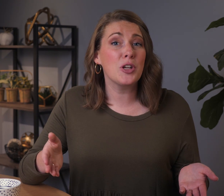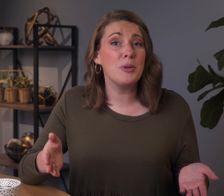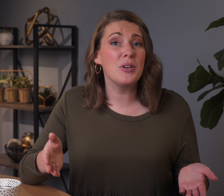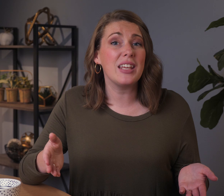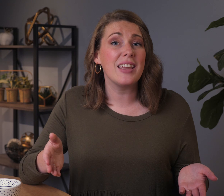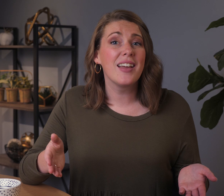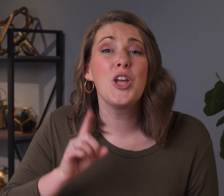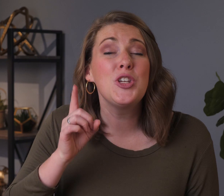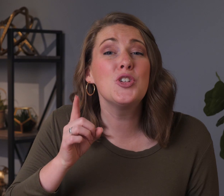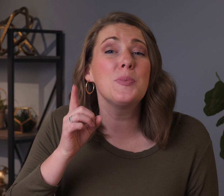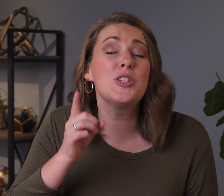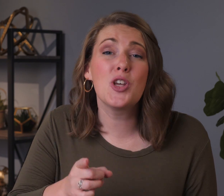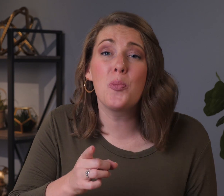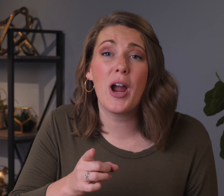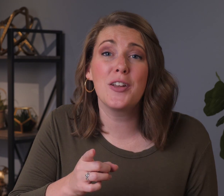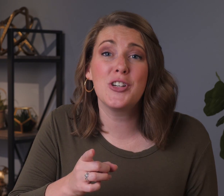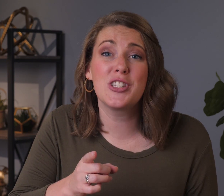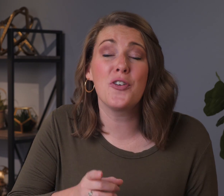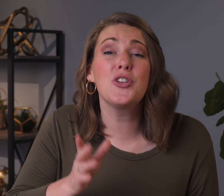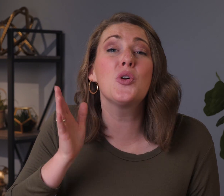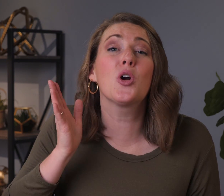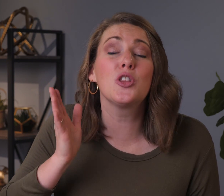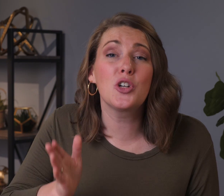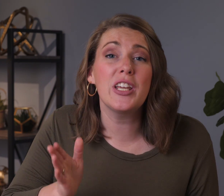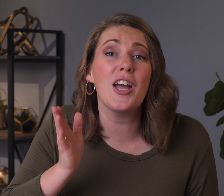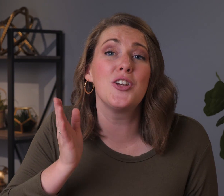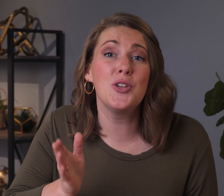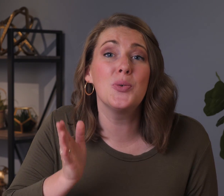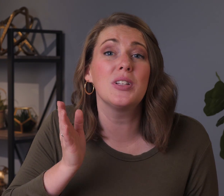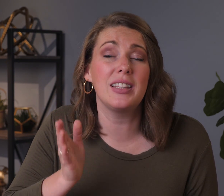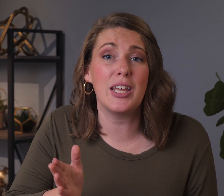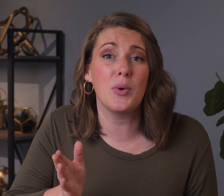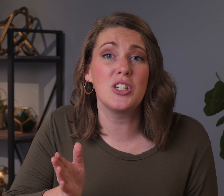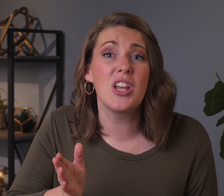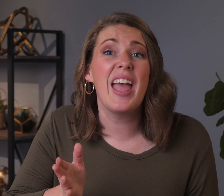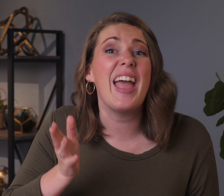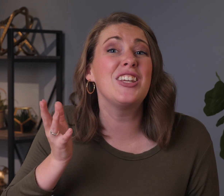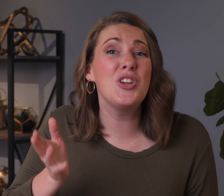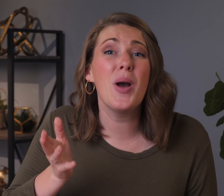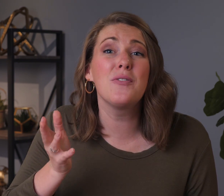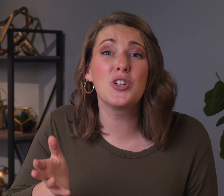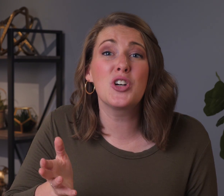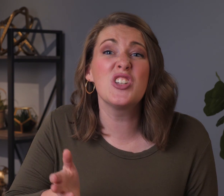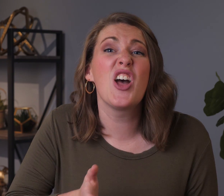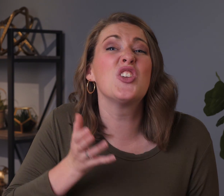community. You should be so proud of yourself. You are learning a new language and you have learned